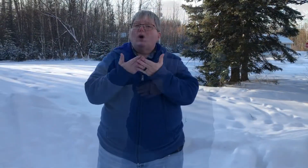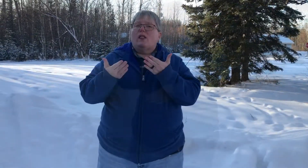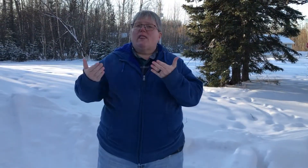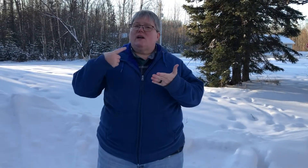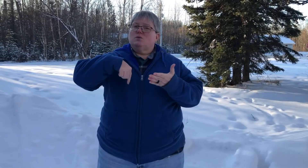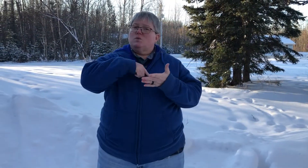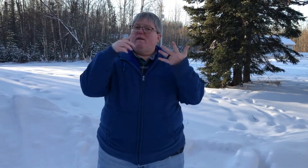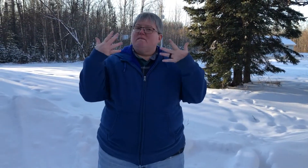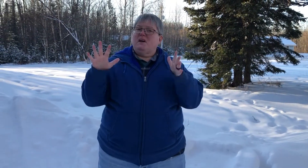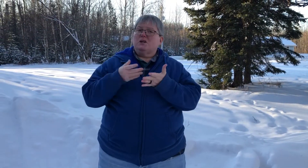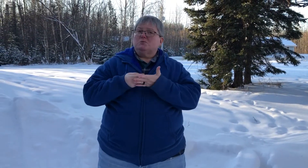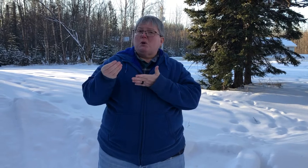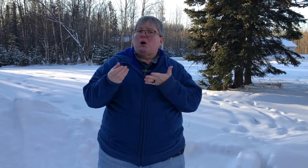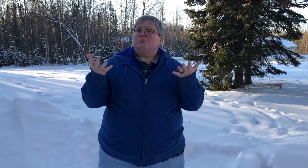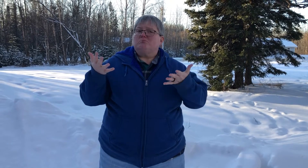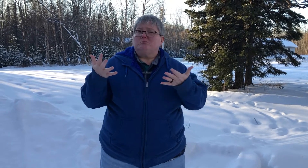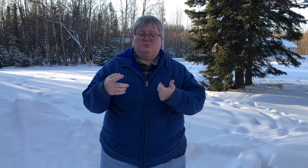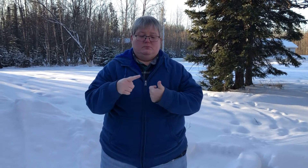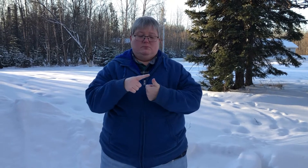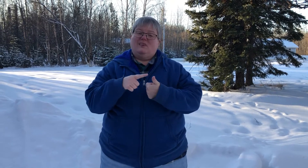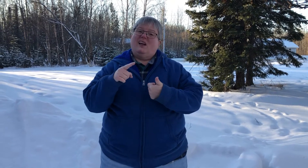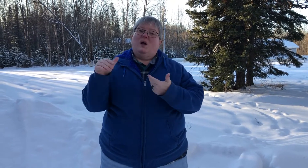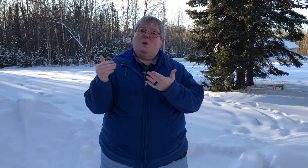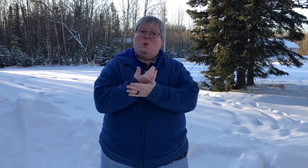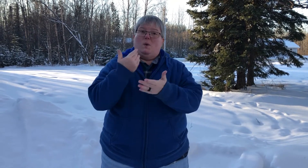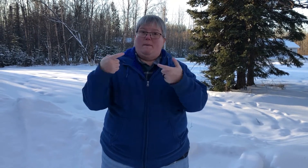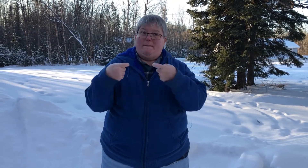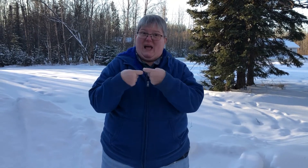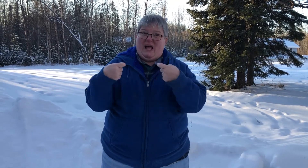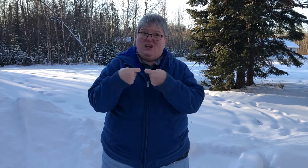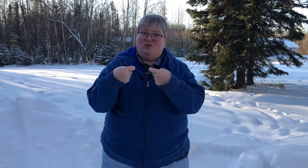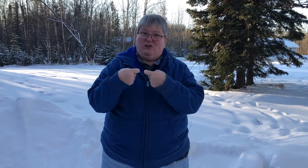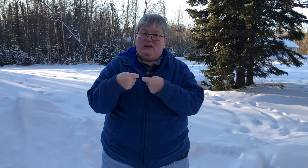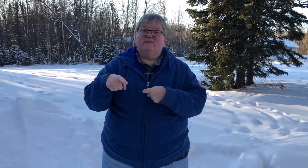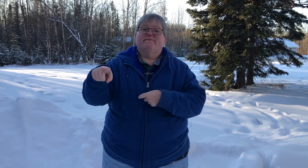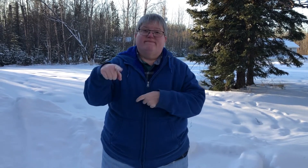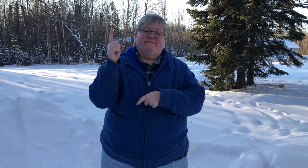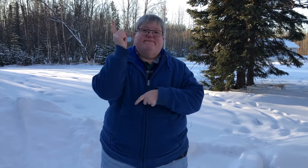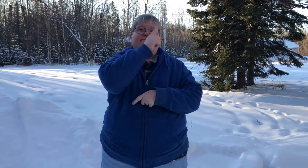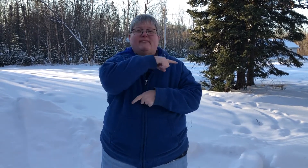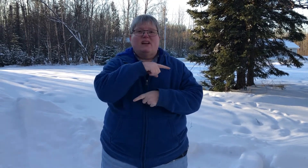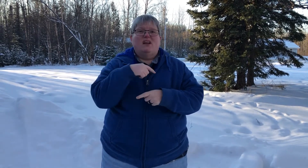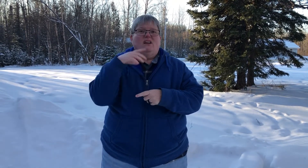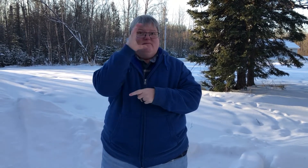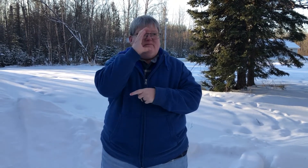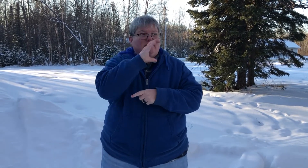A few things that we've already bought... number one, we had to get a new battery. We looked